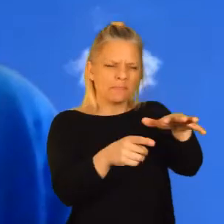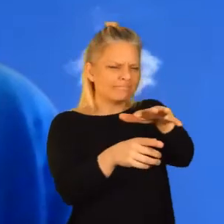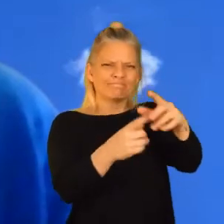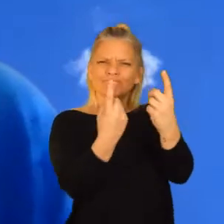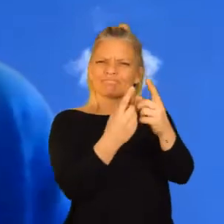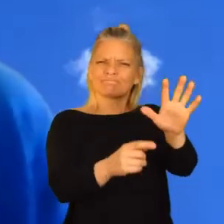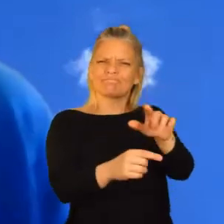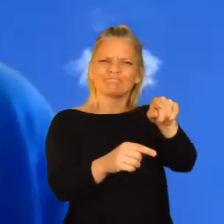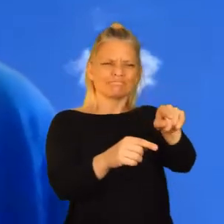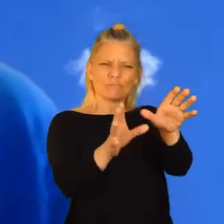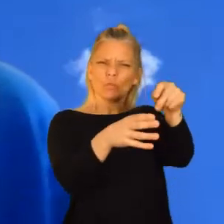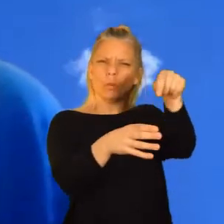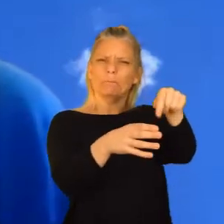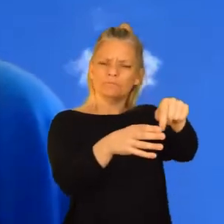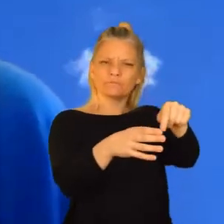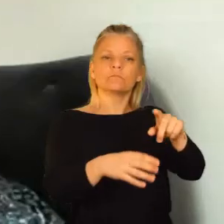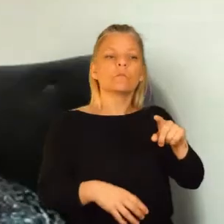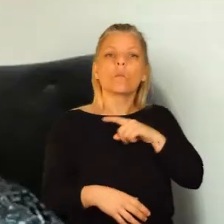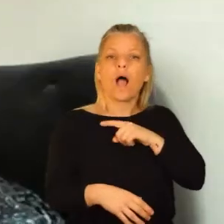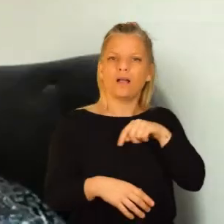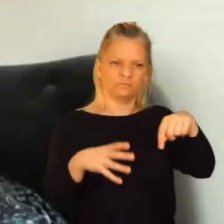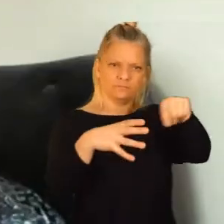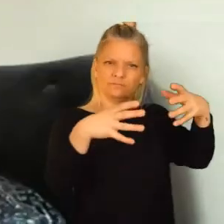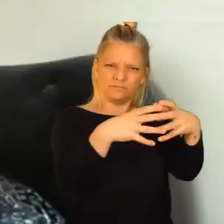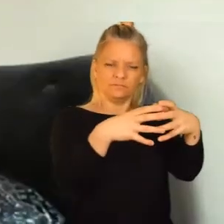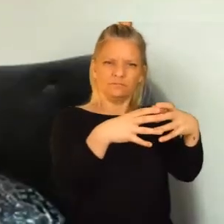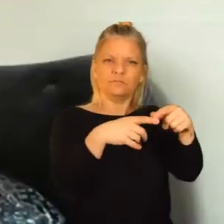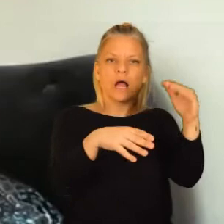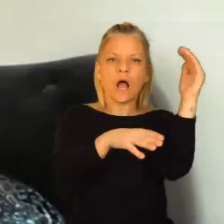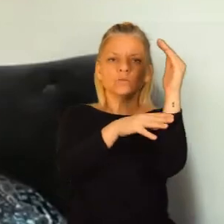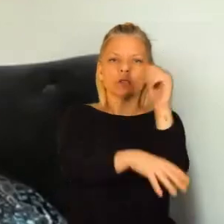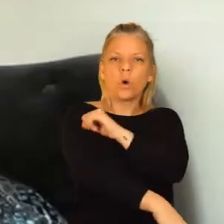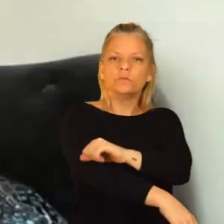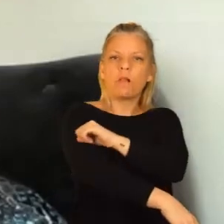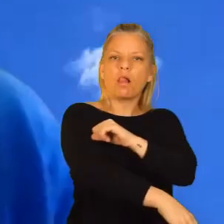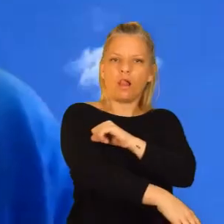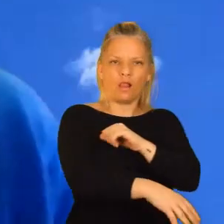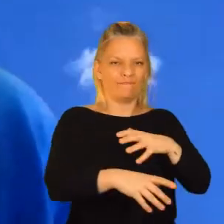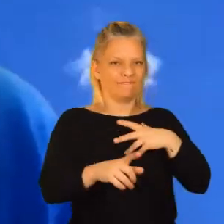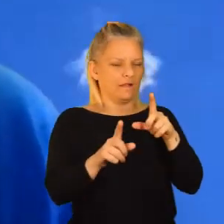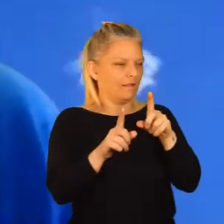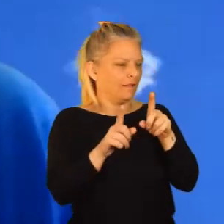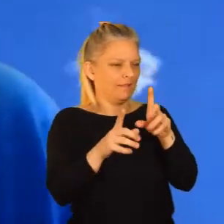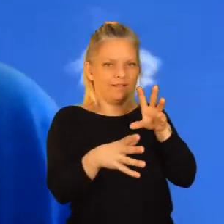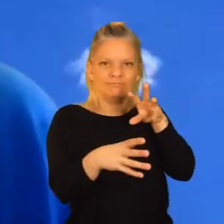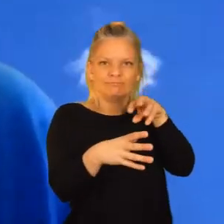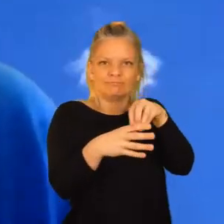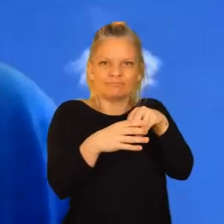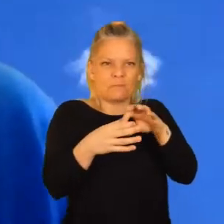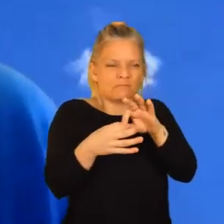was a hearing voices group and so I'd met people in hospital who had similar being experiences that